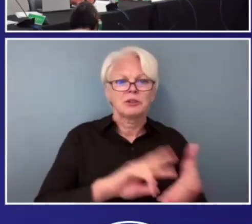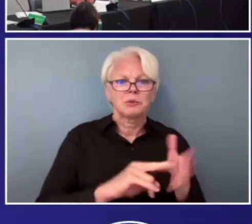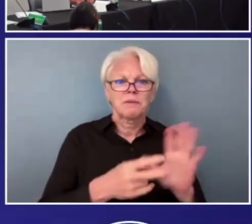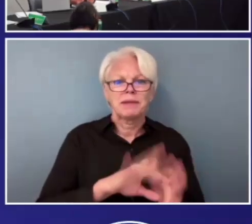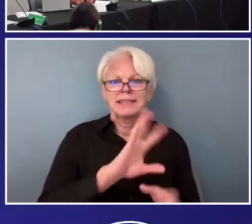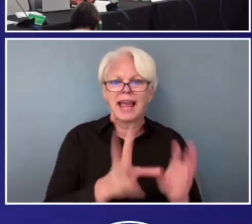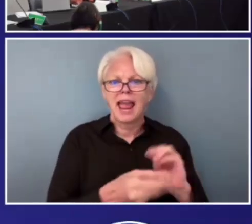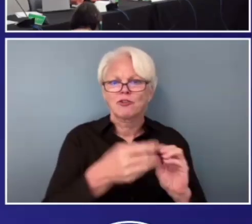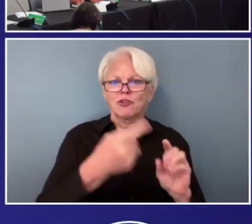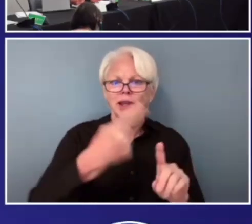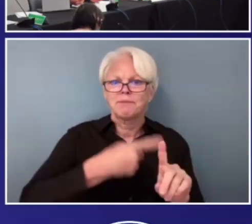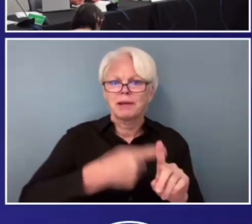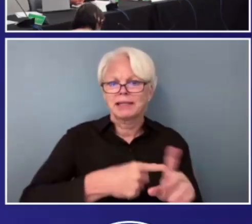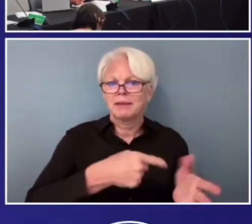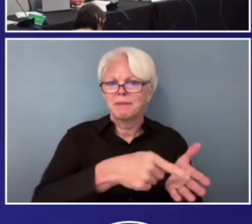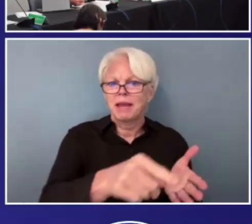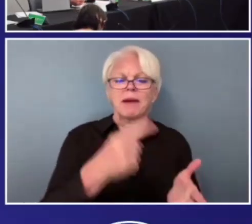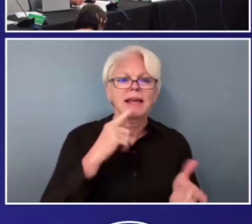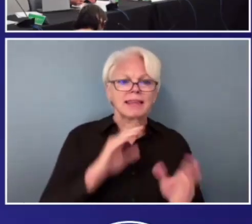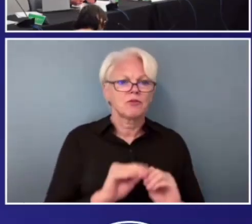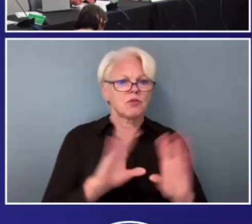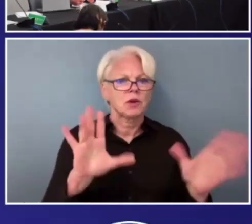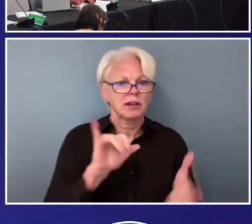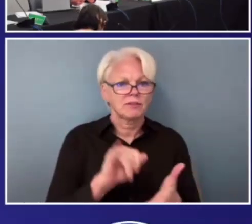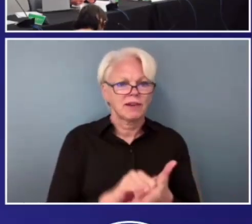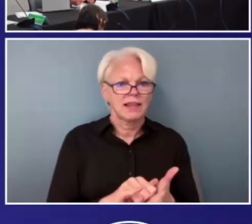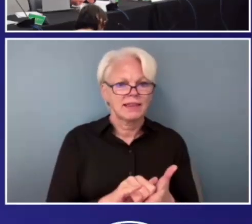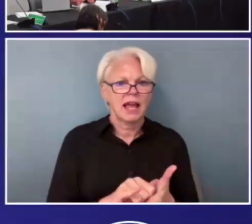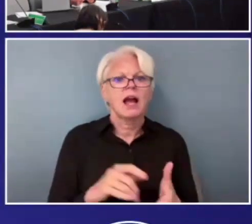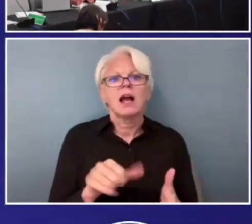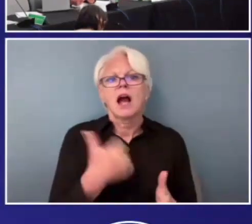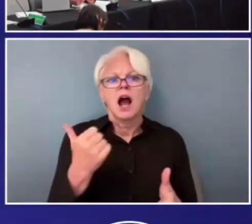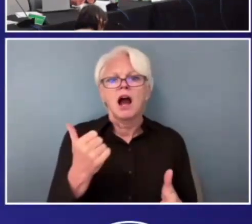And I think if we clarify that, I think some of the other questions would, would fall in line.